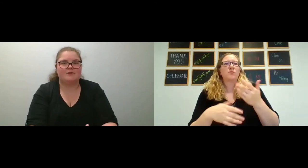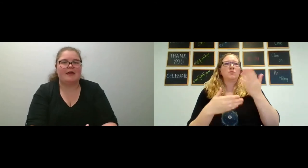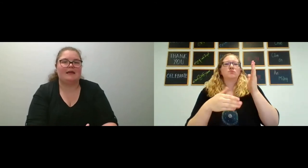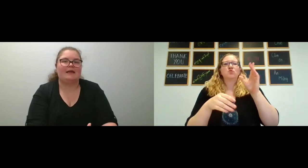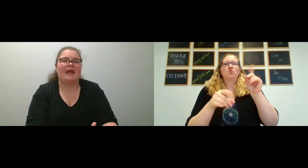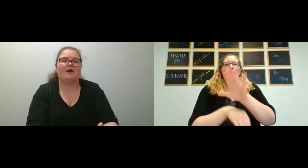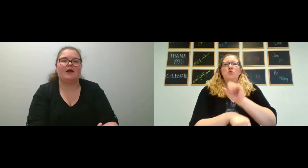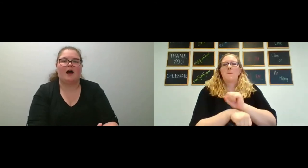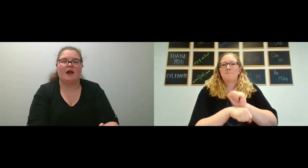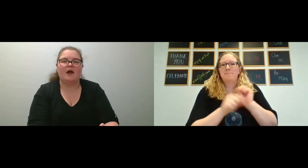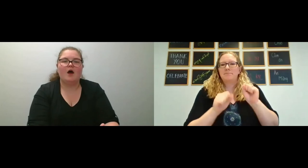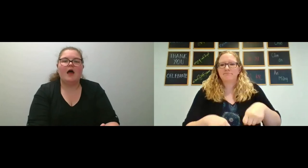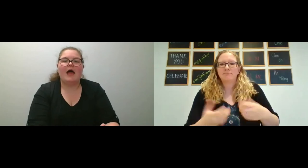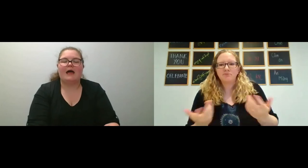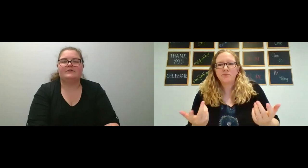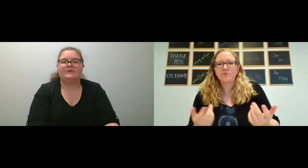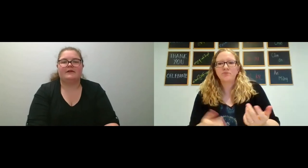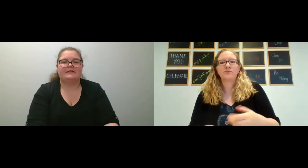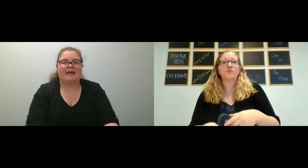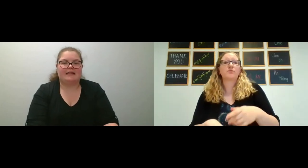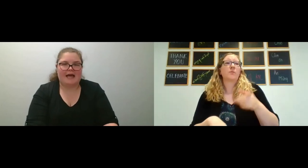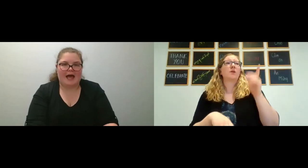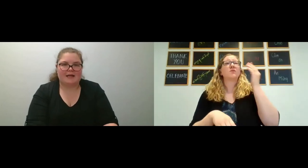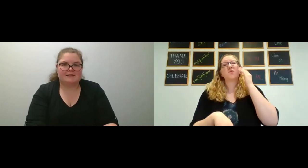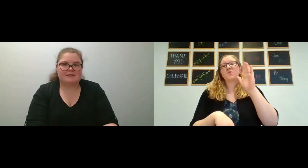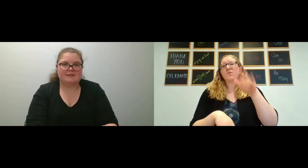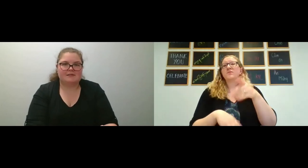so they can carry on and do their daily tasks.